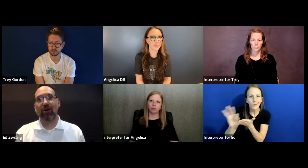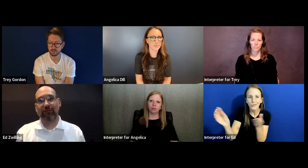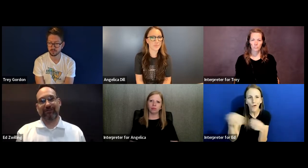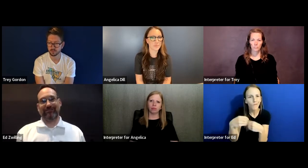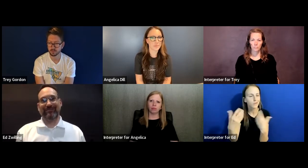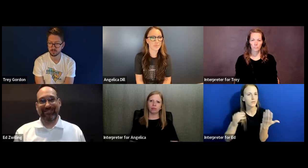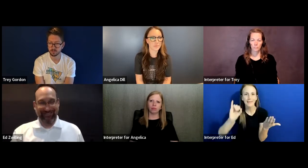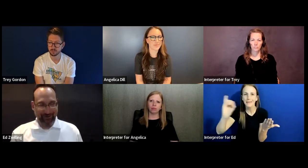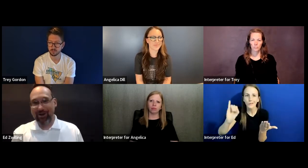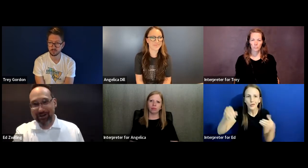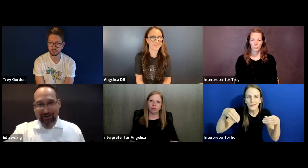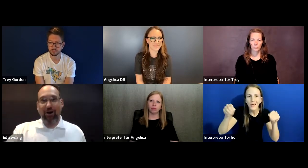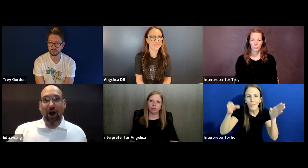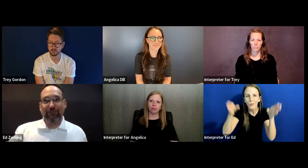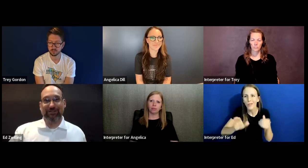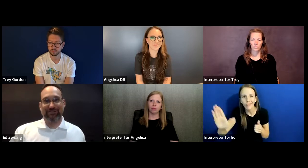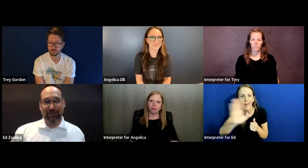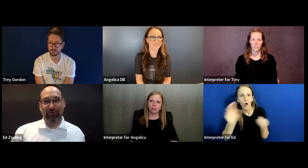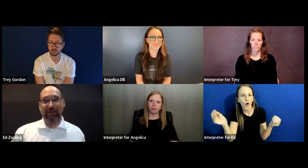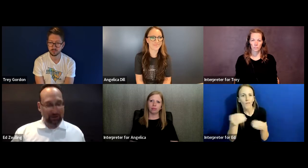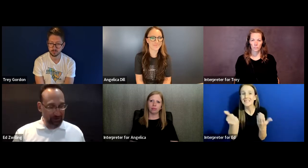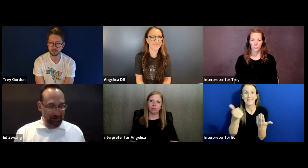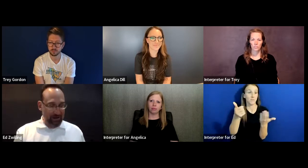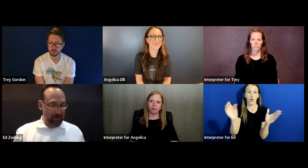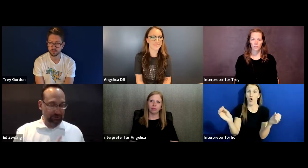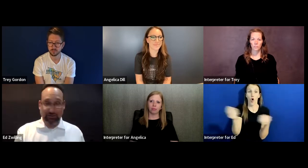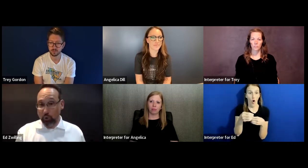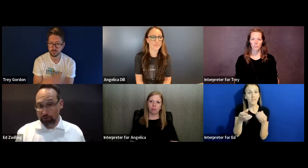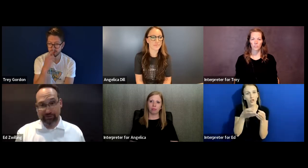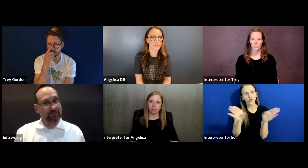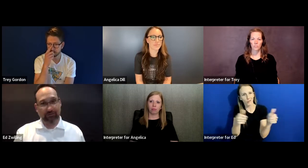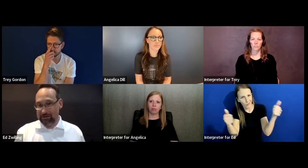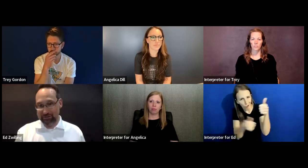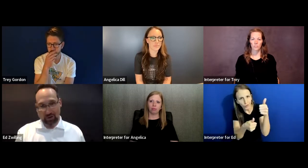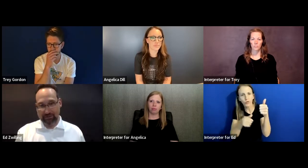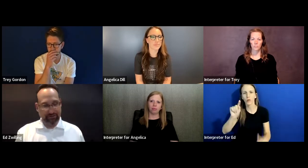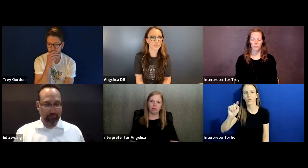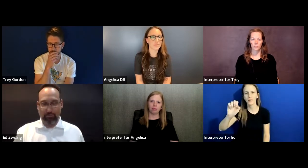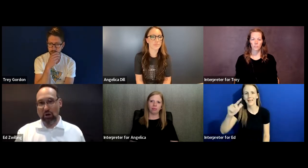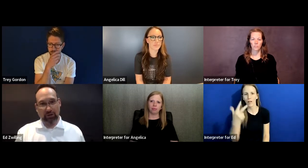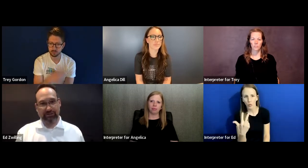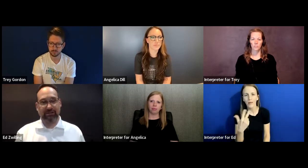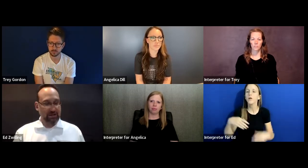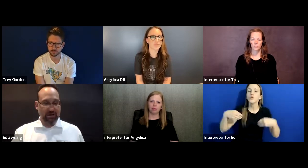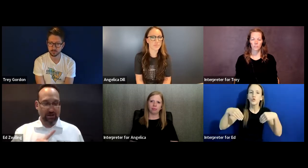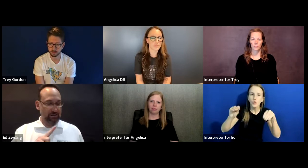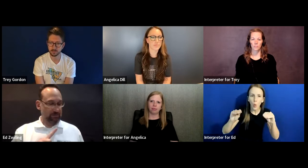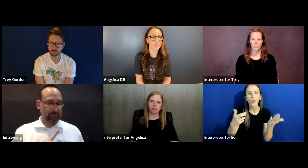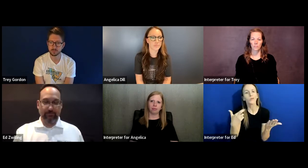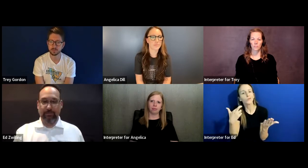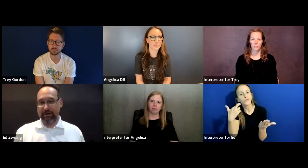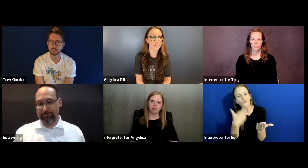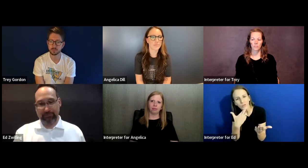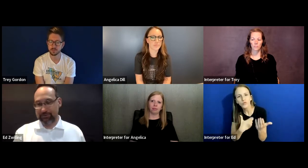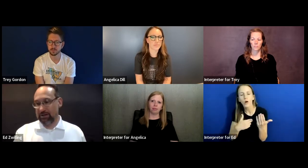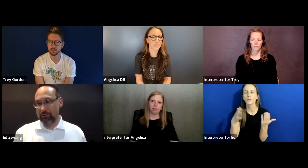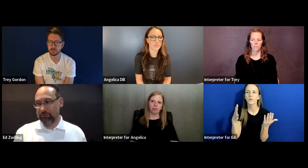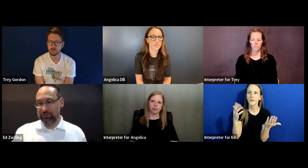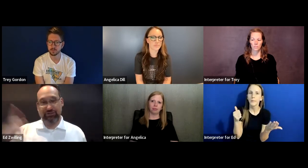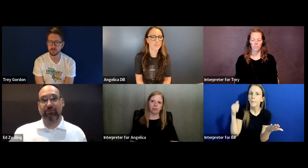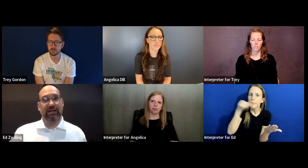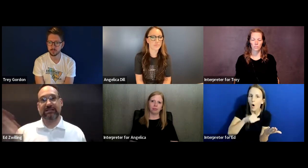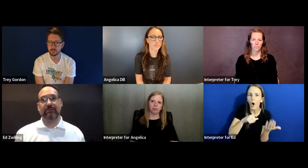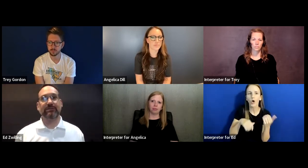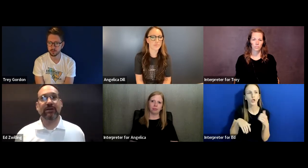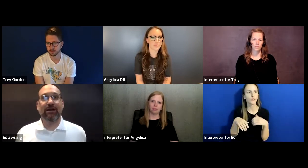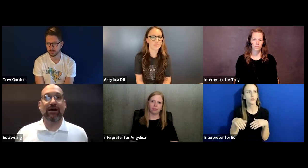office you know offices generally covered uh stores restaurants bars uh you know gymnasiums